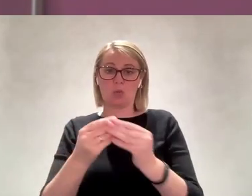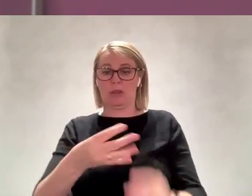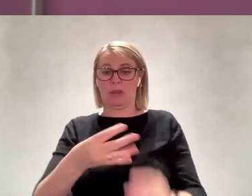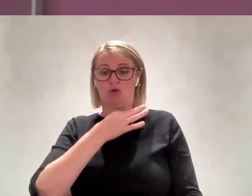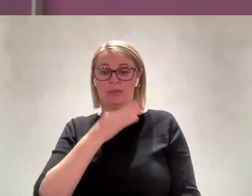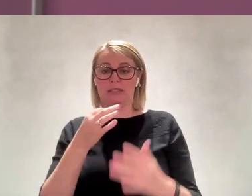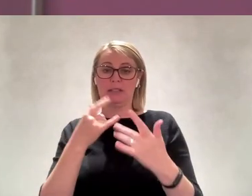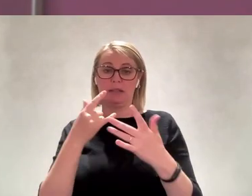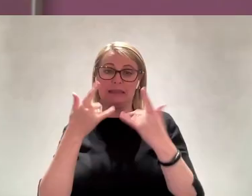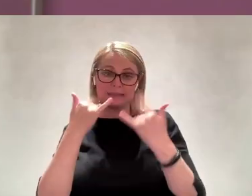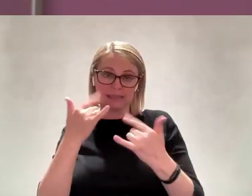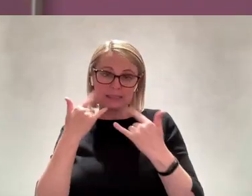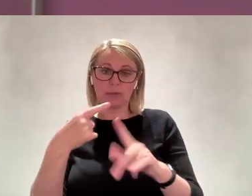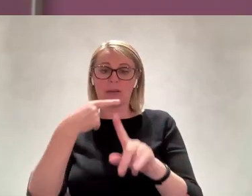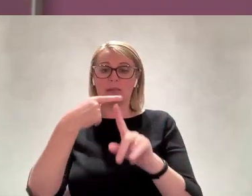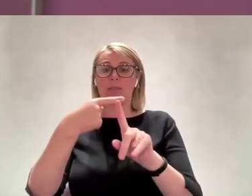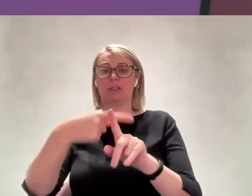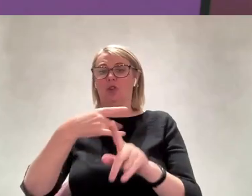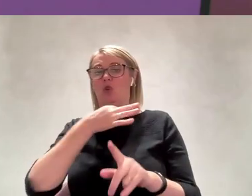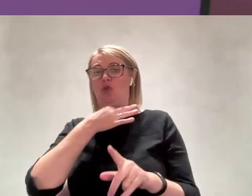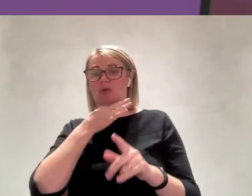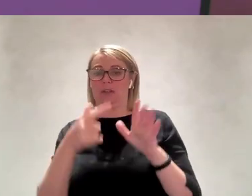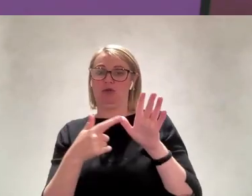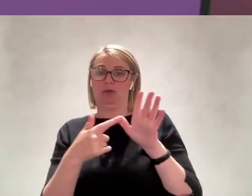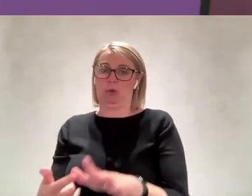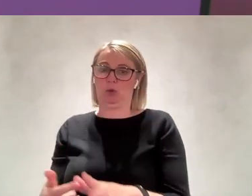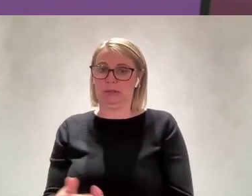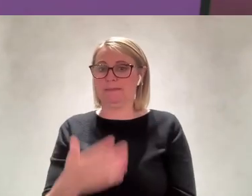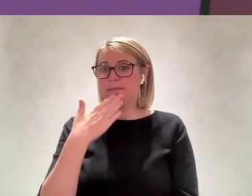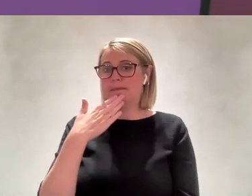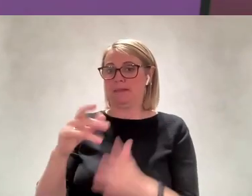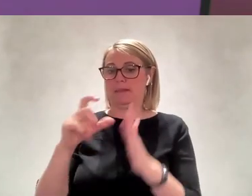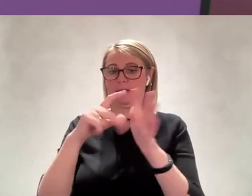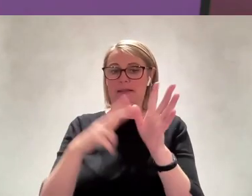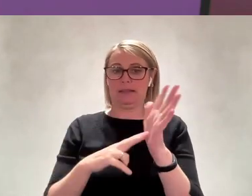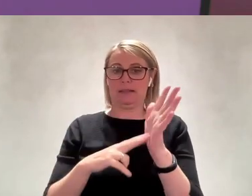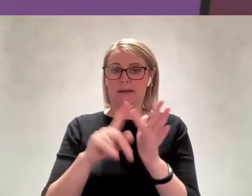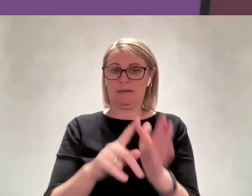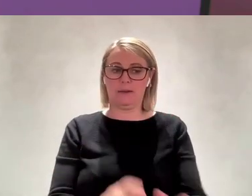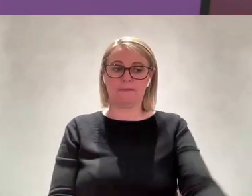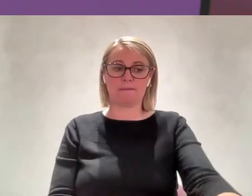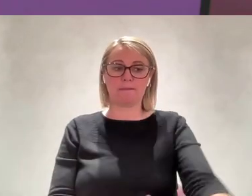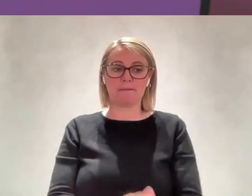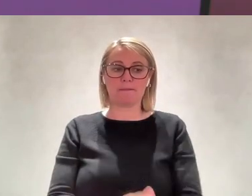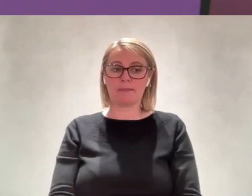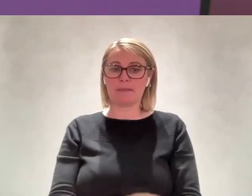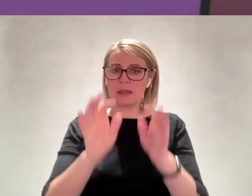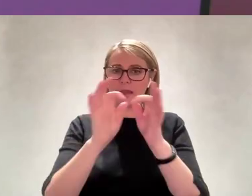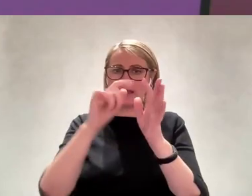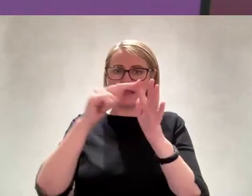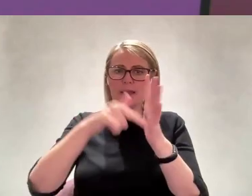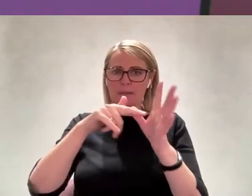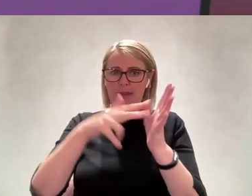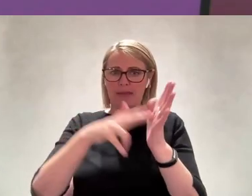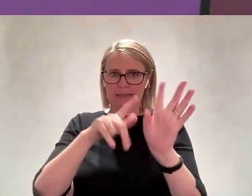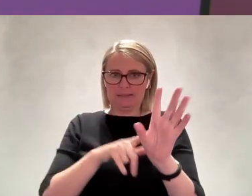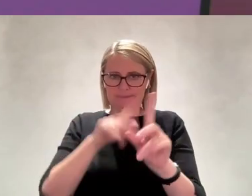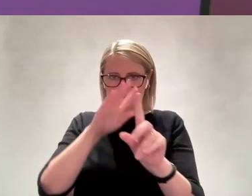assessment and risk response. Thanks, Dave. Bethany, quite a specific one.